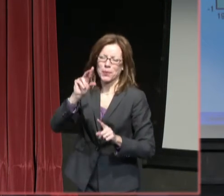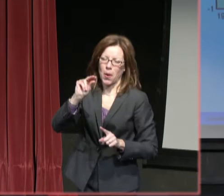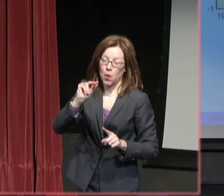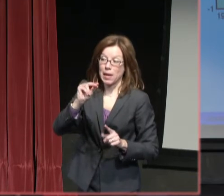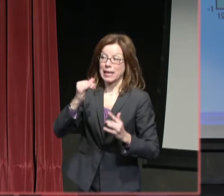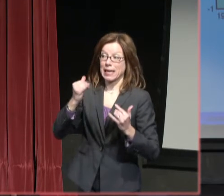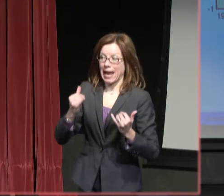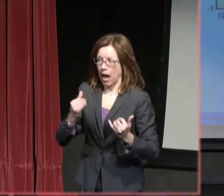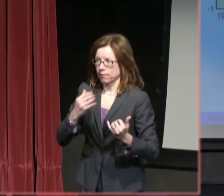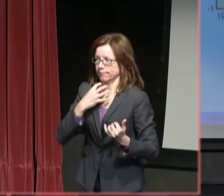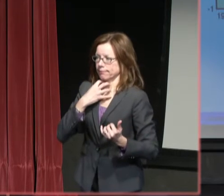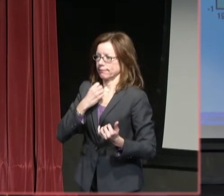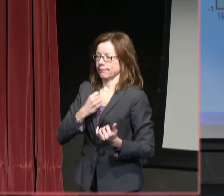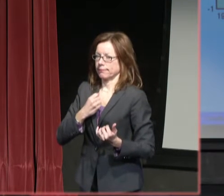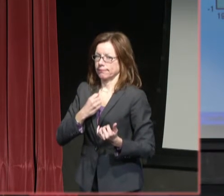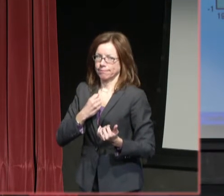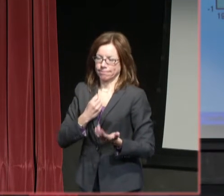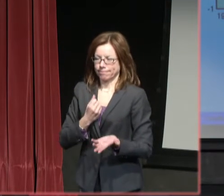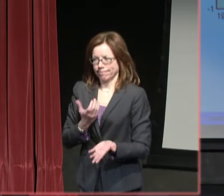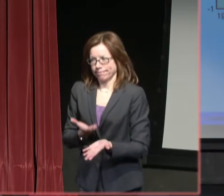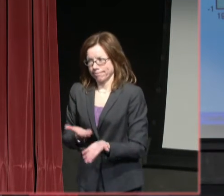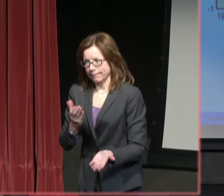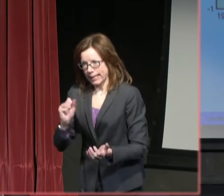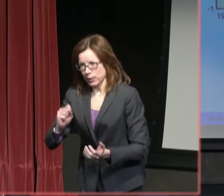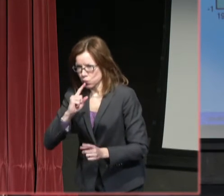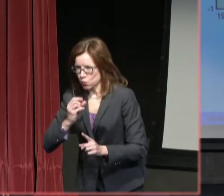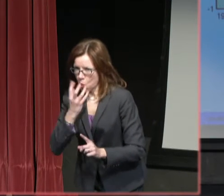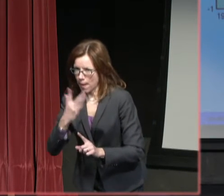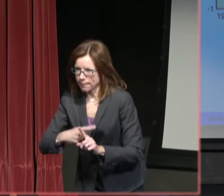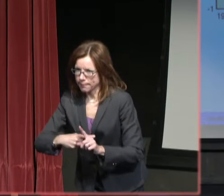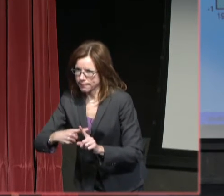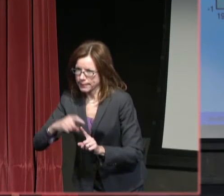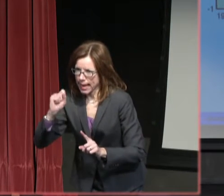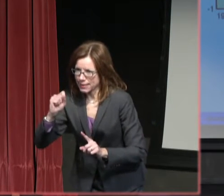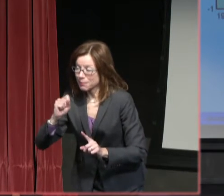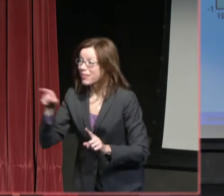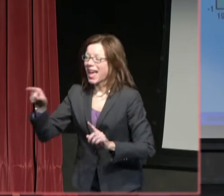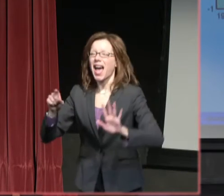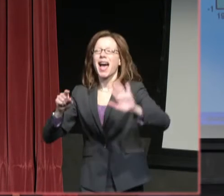because it's pretty obvious it is warming, so now they say, yes, it's warming but it's always warmed,